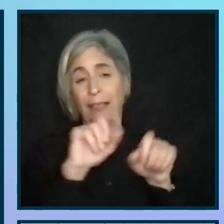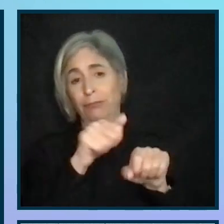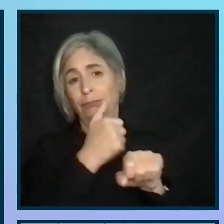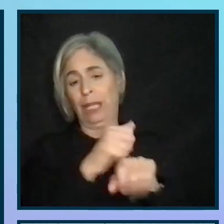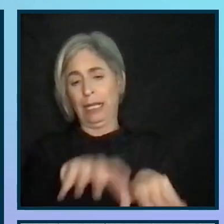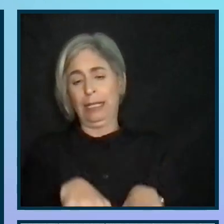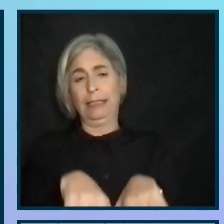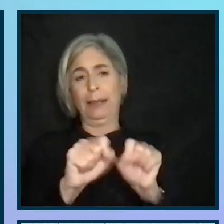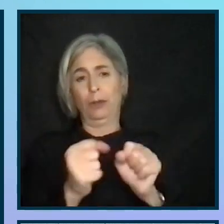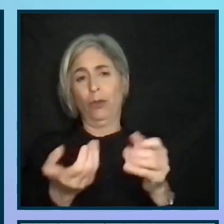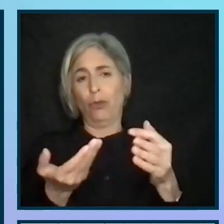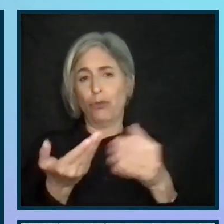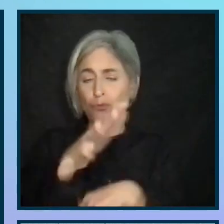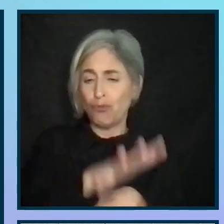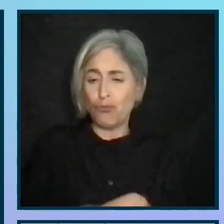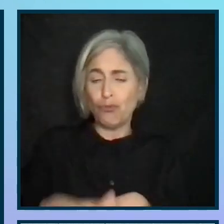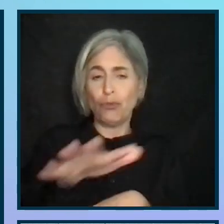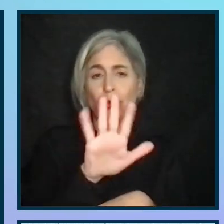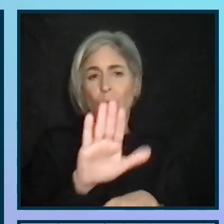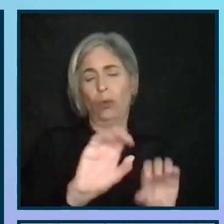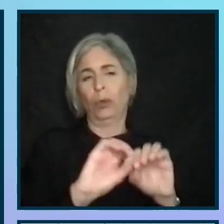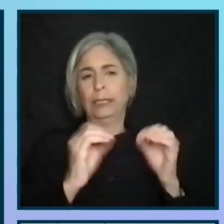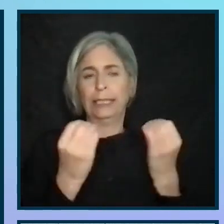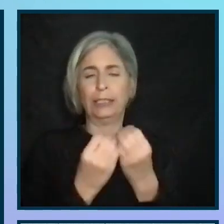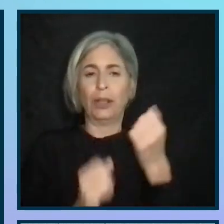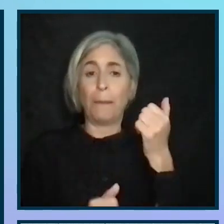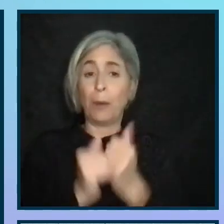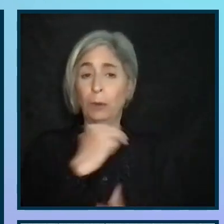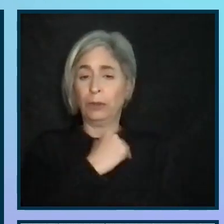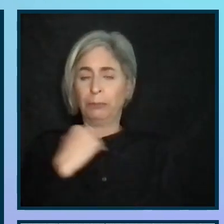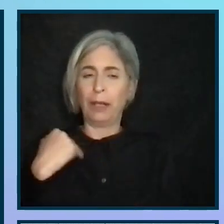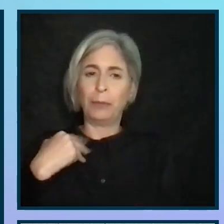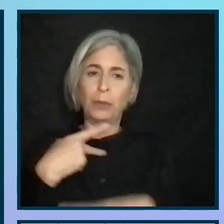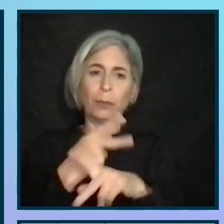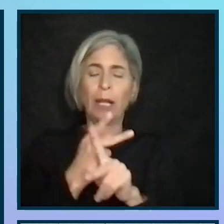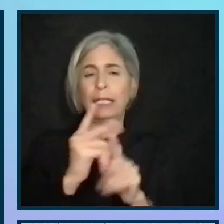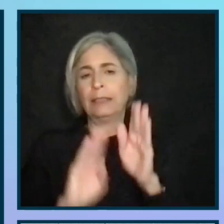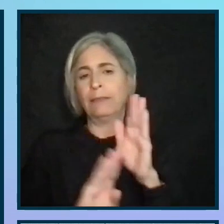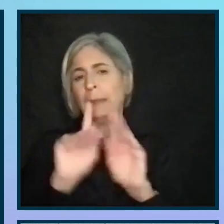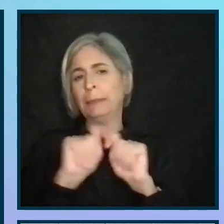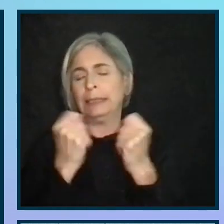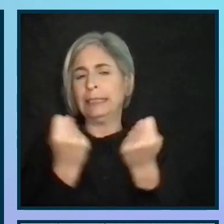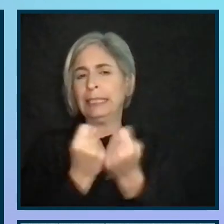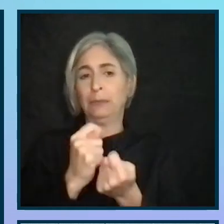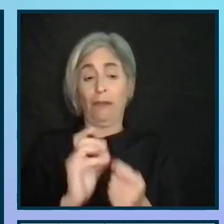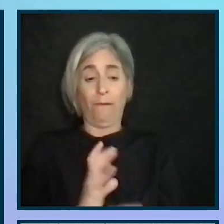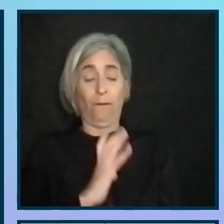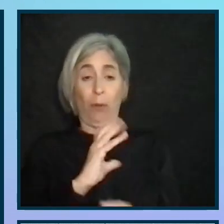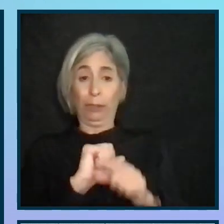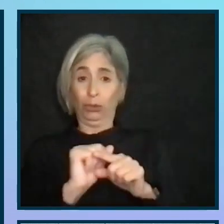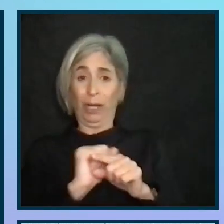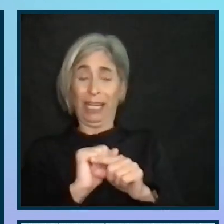throughout your organization. Most members of a product development team have not had formal training in digital accessibility.